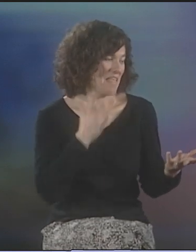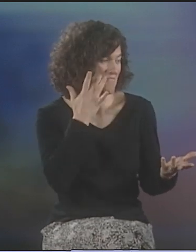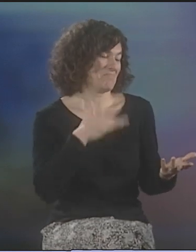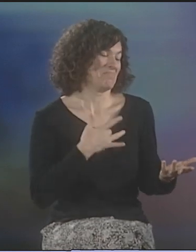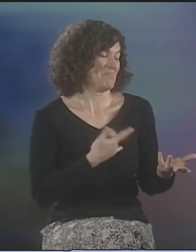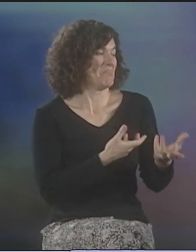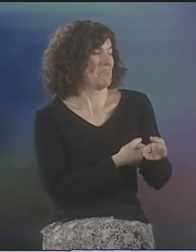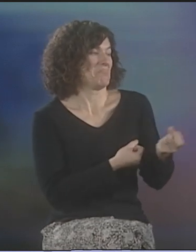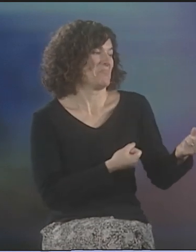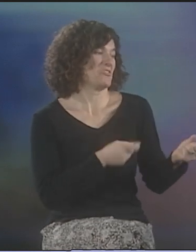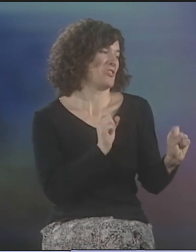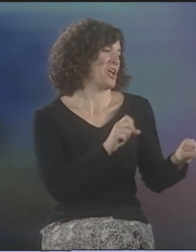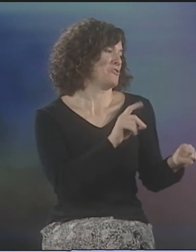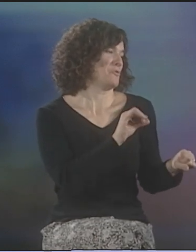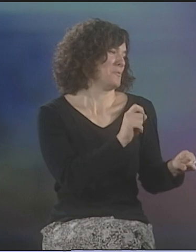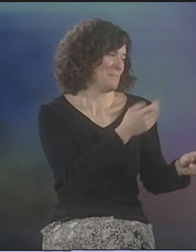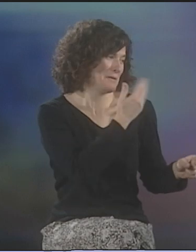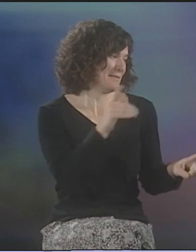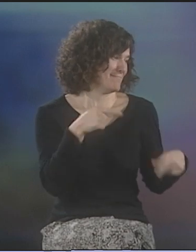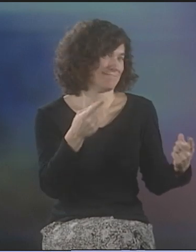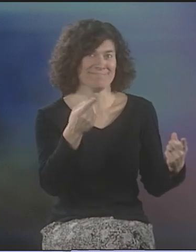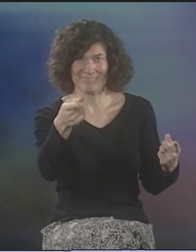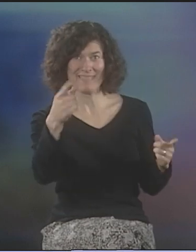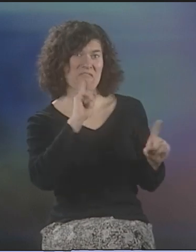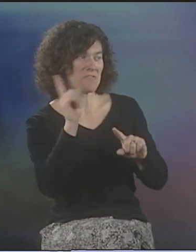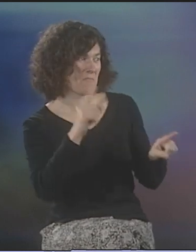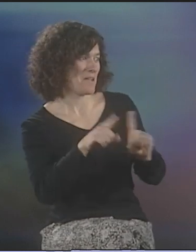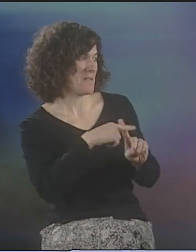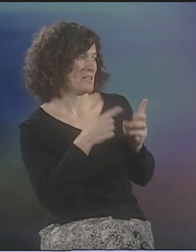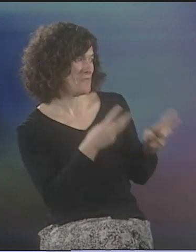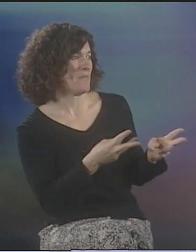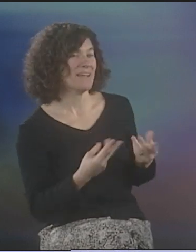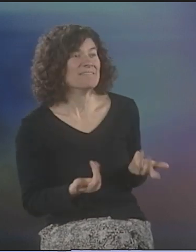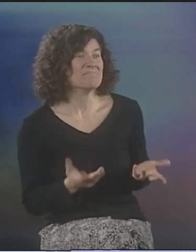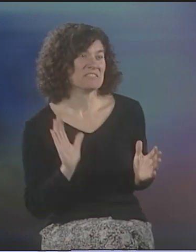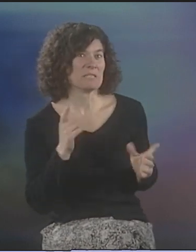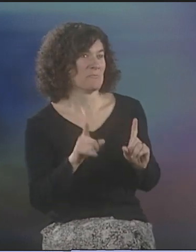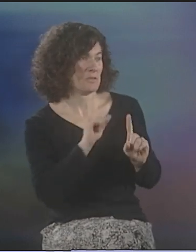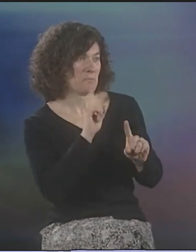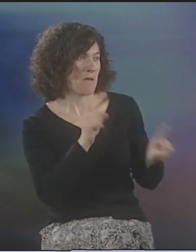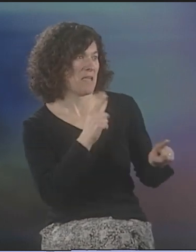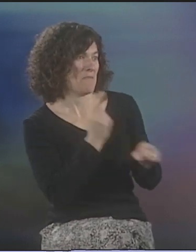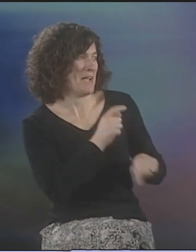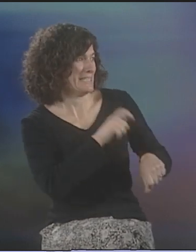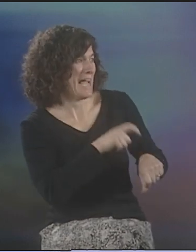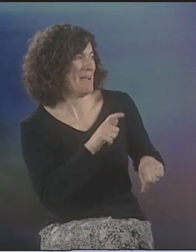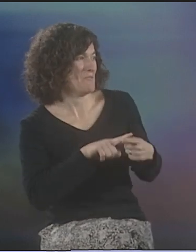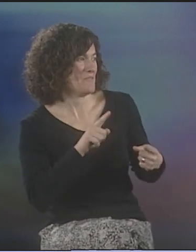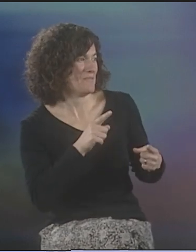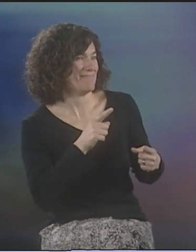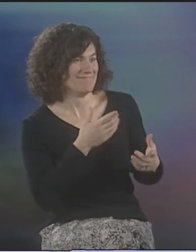AND SHE JUST SAID, "GO FOR IT." HA HA! "YOU SEEM TO BE DOING FINE. PEOPLE ARE RESPONDING WELL." SO, SHE JUST SAID, "GO FOR IT."